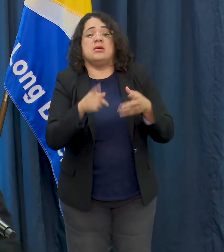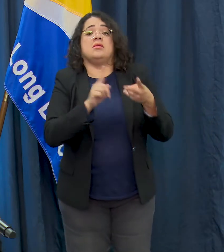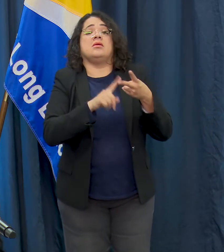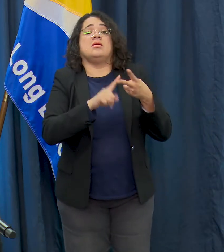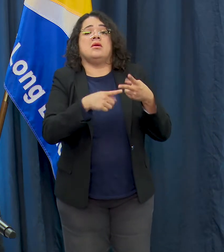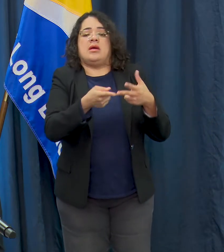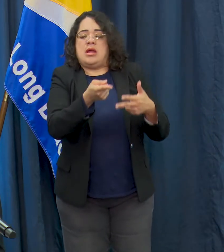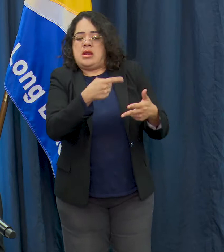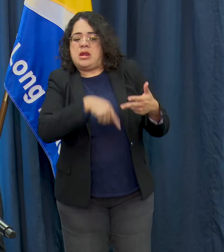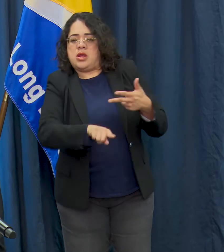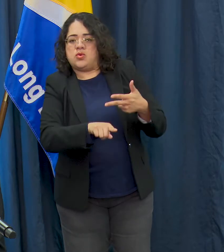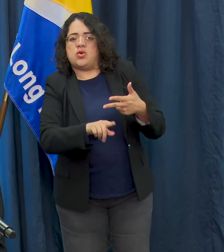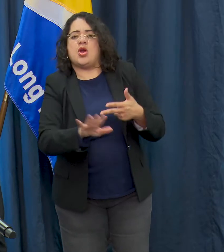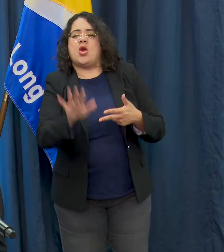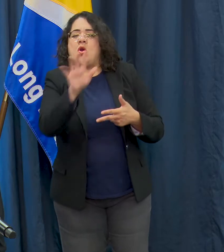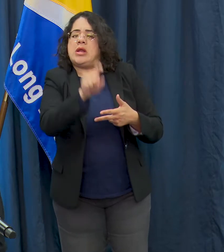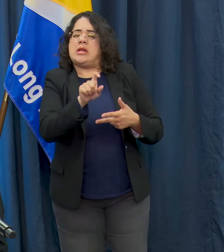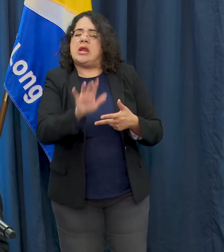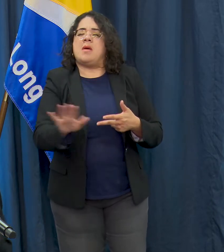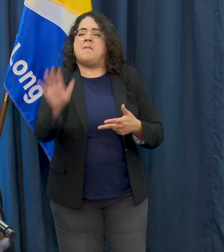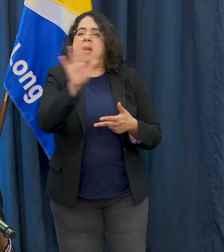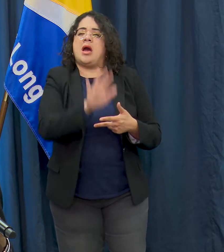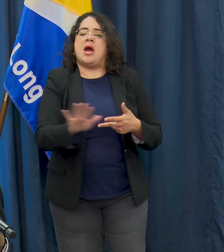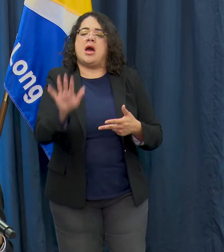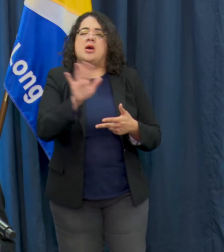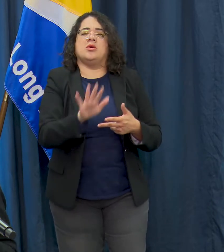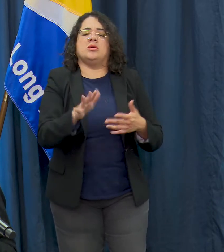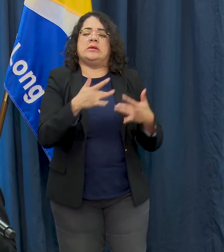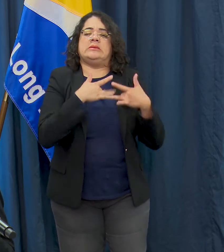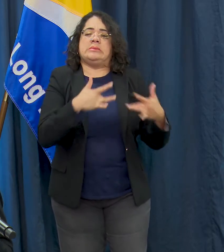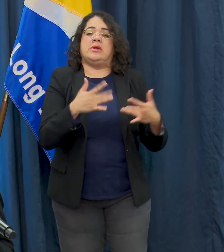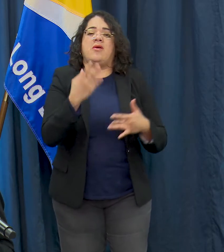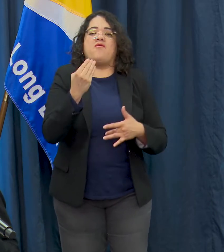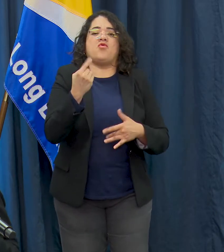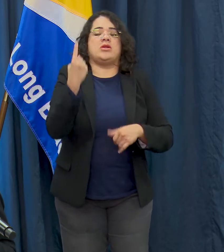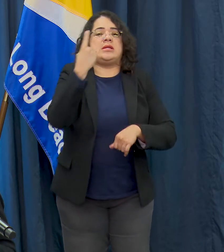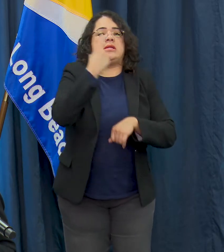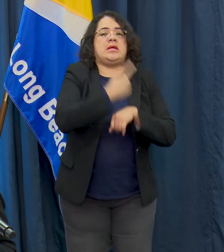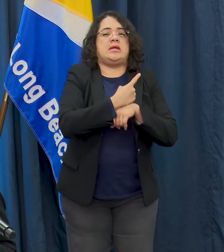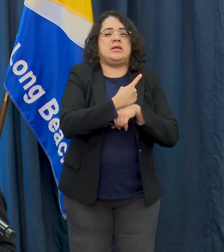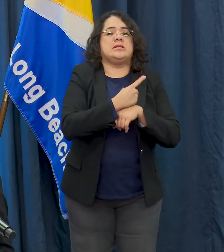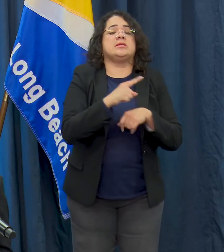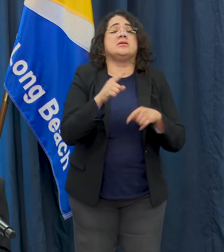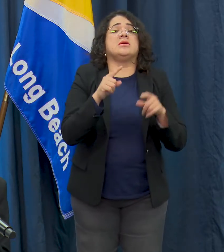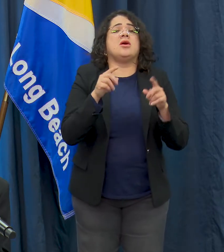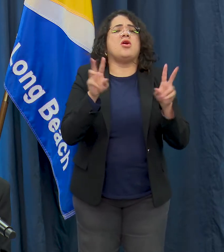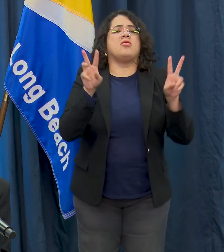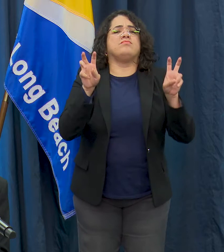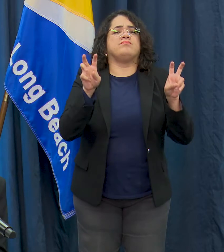you really need about typically about 14 days of indicators and of looking at the